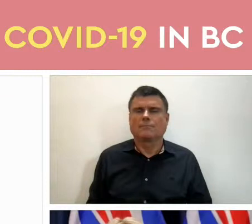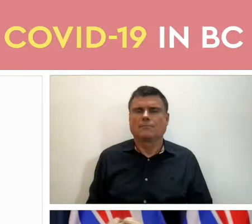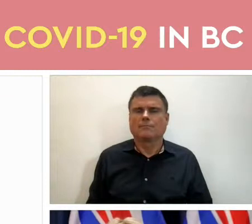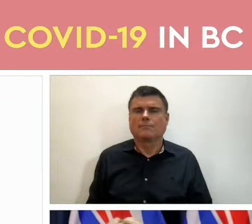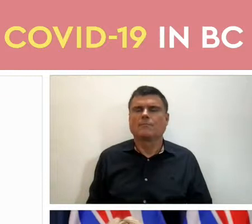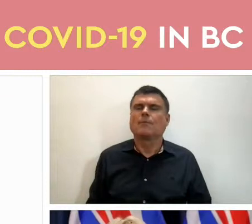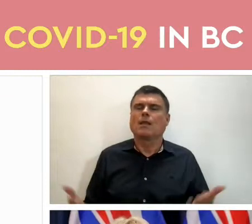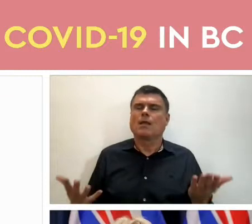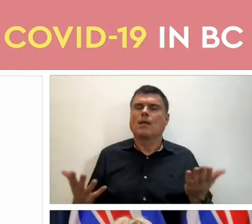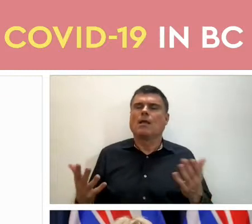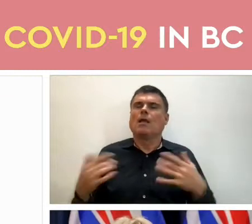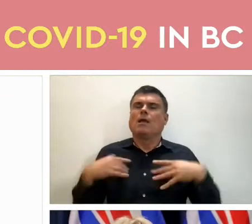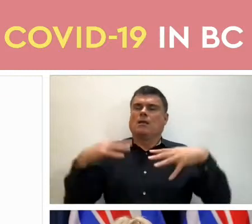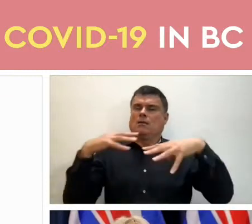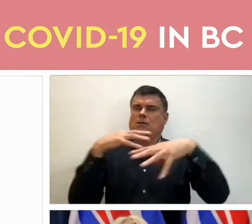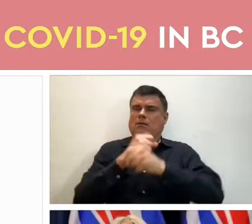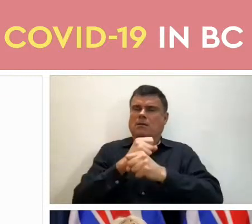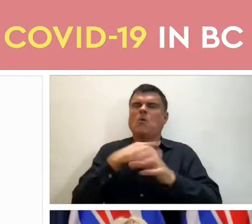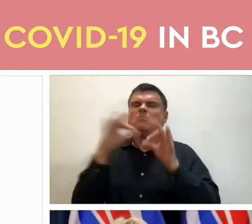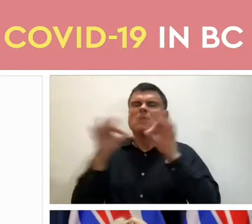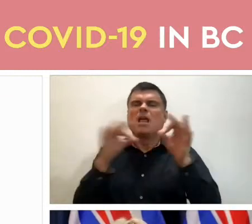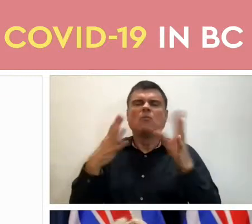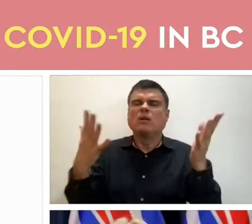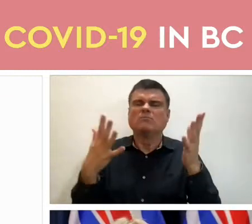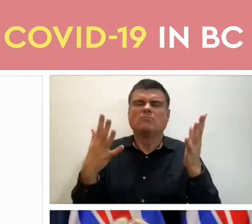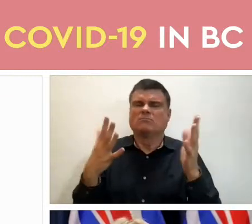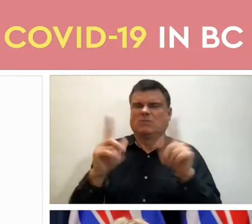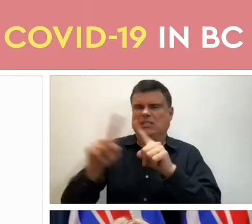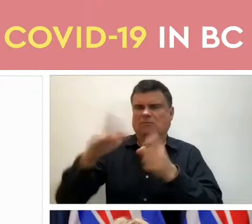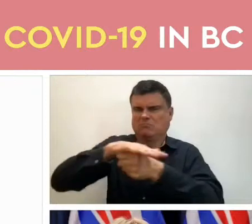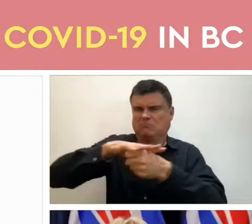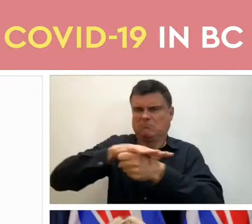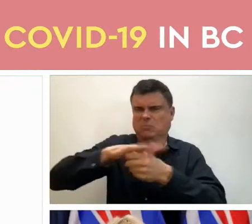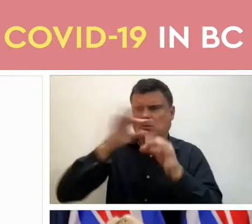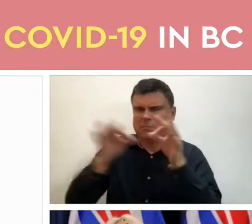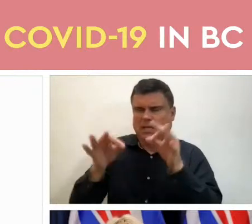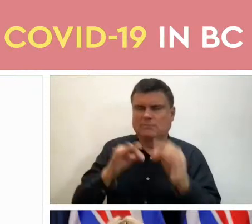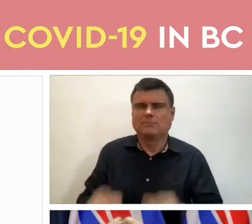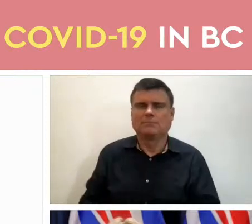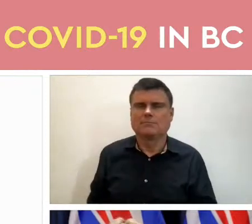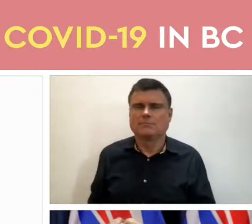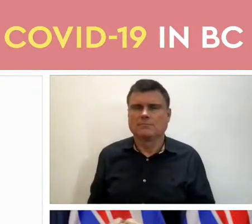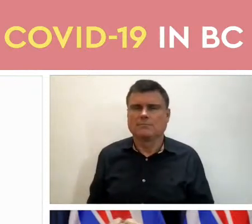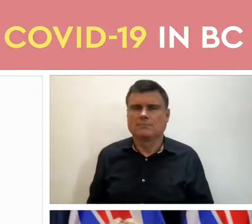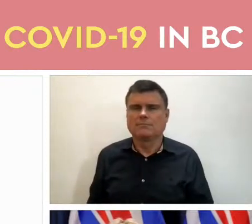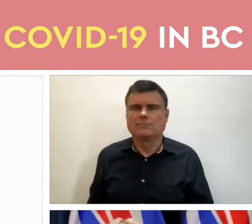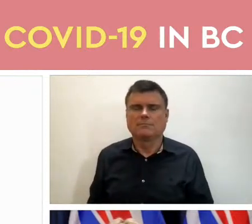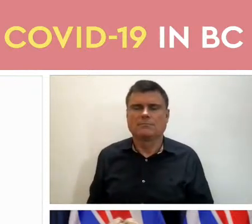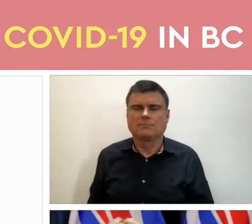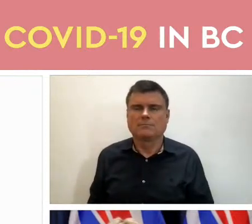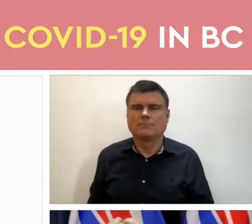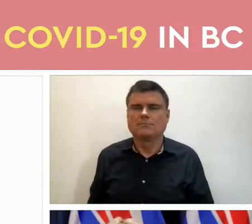Supplementing part of this is how do we use the rapid antigen tests and various different